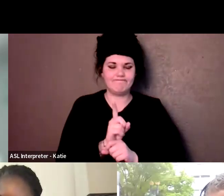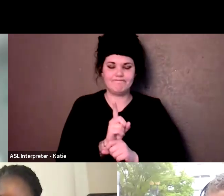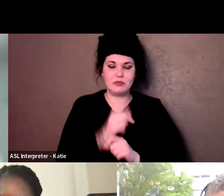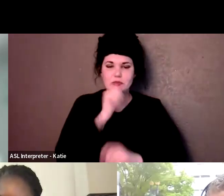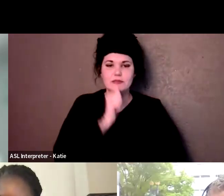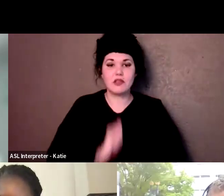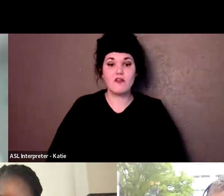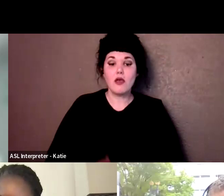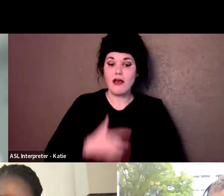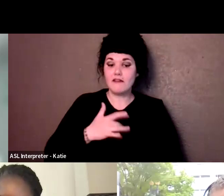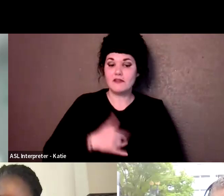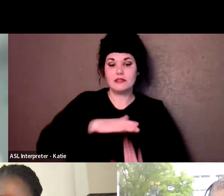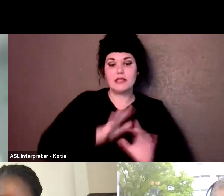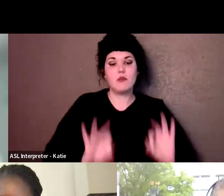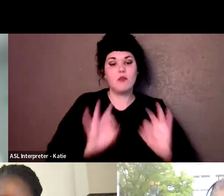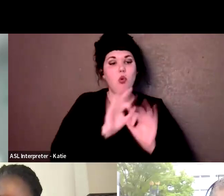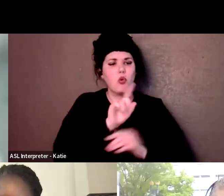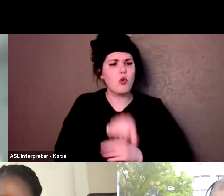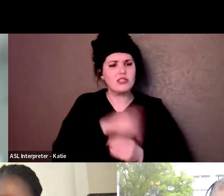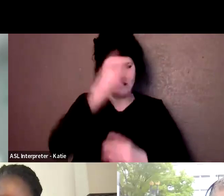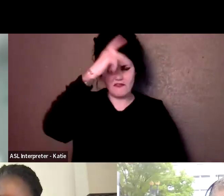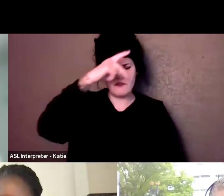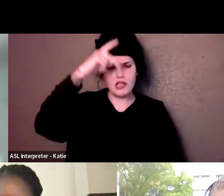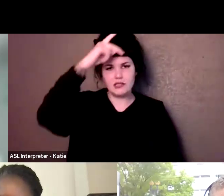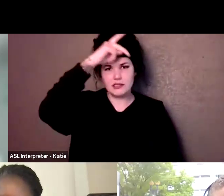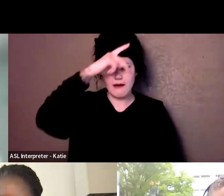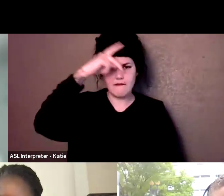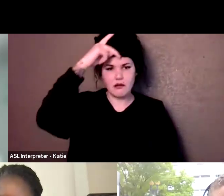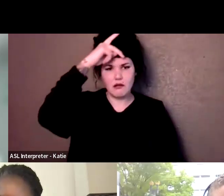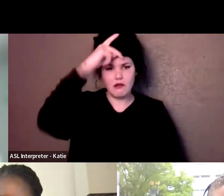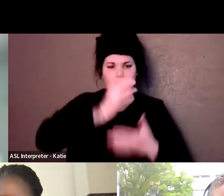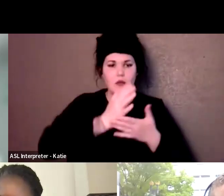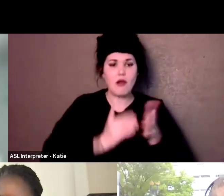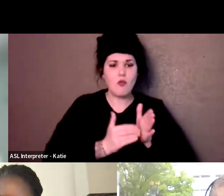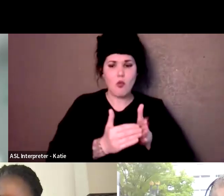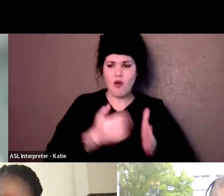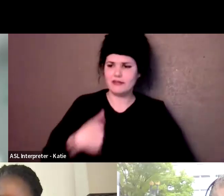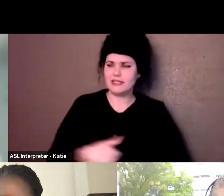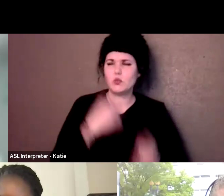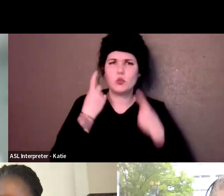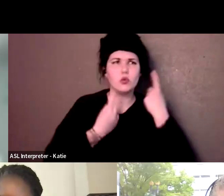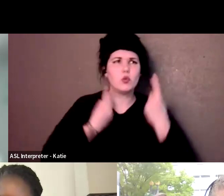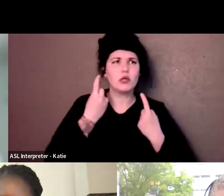the philosophical piece, is we sometimes wonder if people are are limited in their access to things